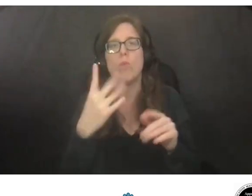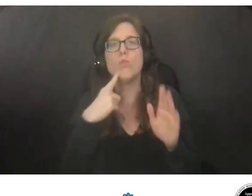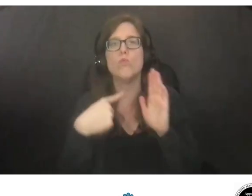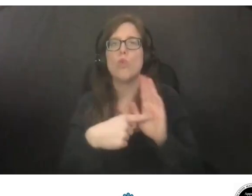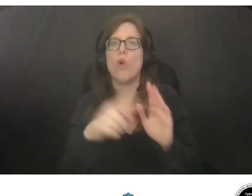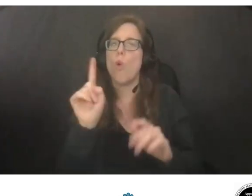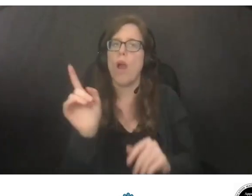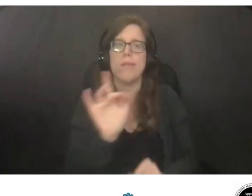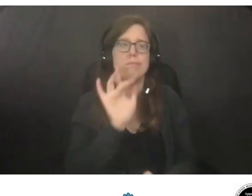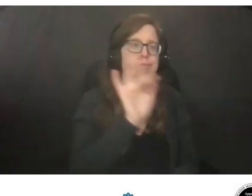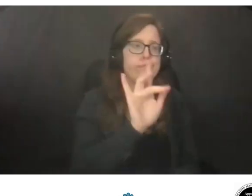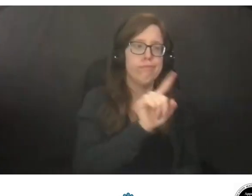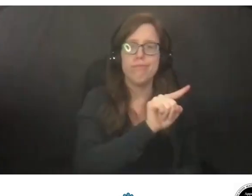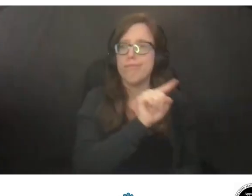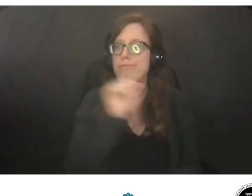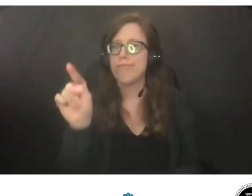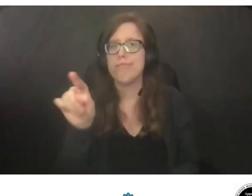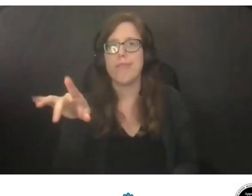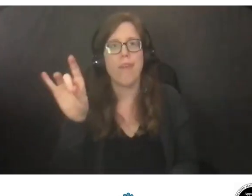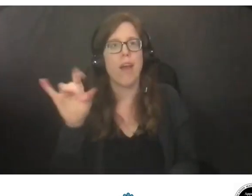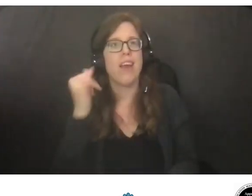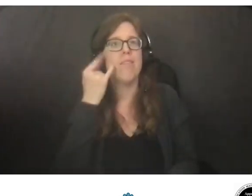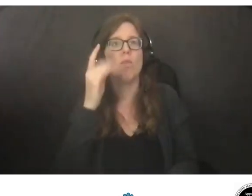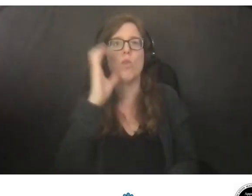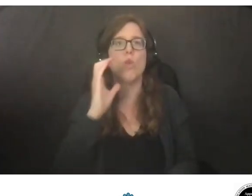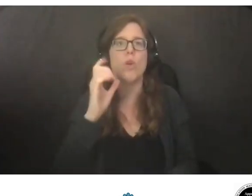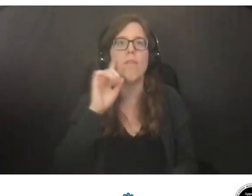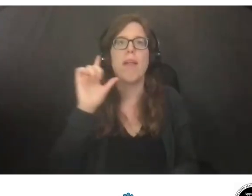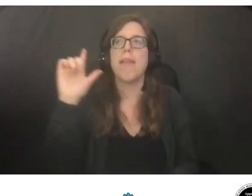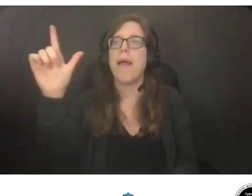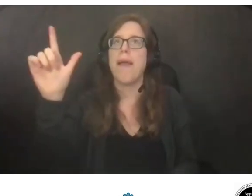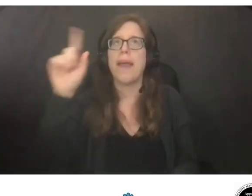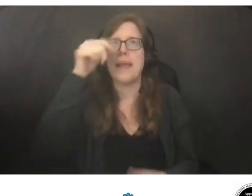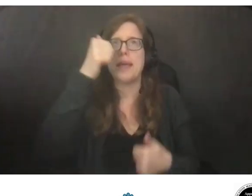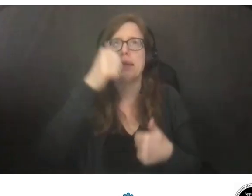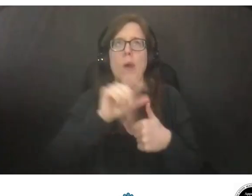show you where to find them in case you're looking for them later, and don't remember where